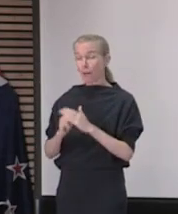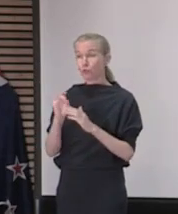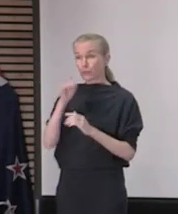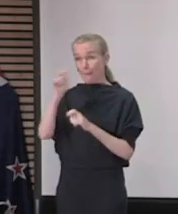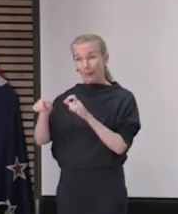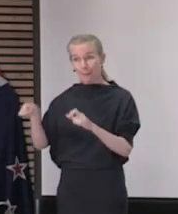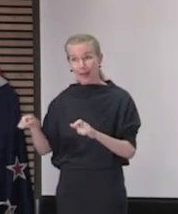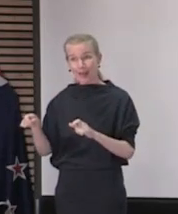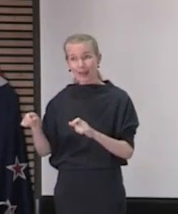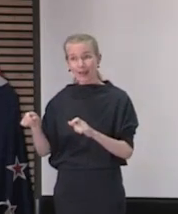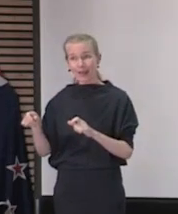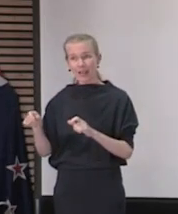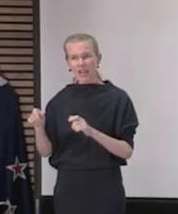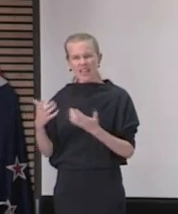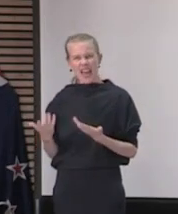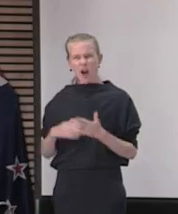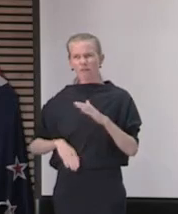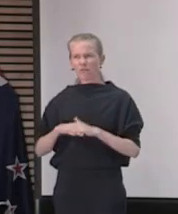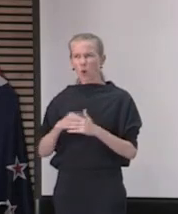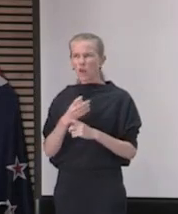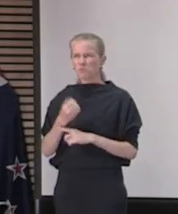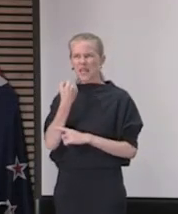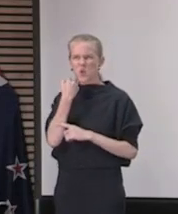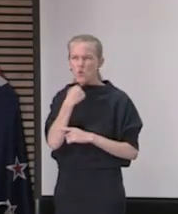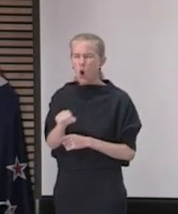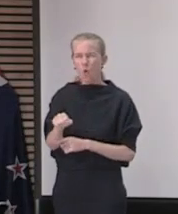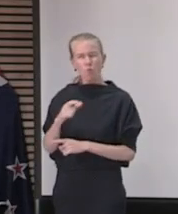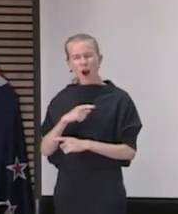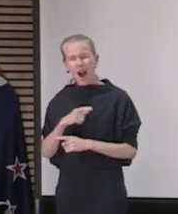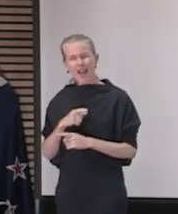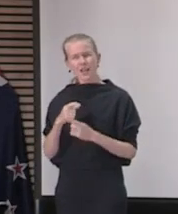Why notrestrict it to protect whanau, instead of a blanket ban andtrust whanau to stick